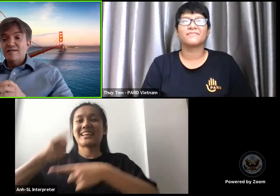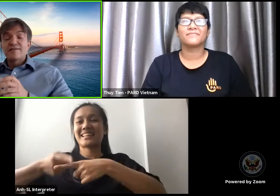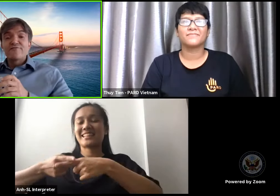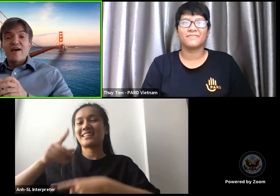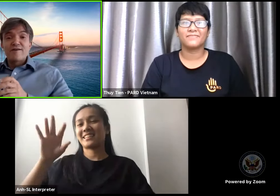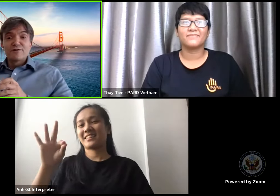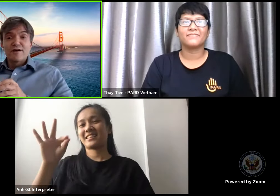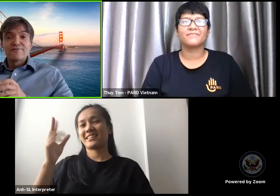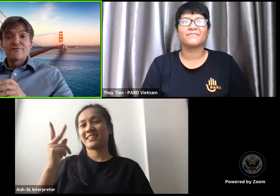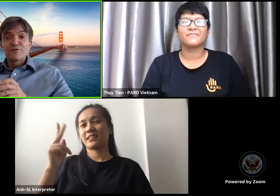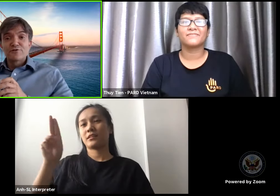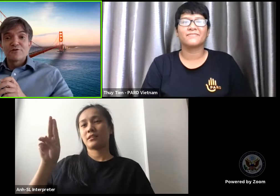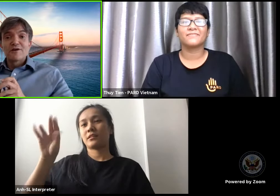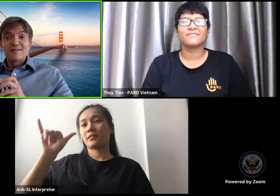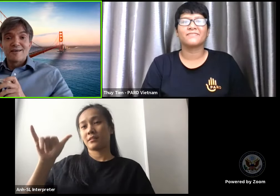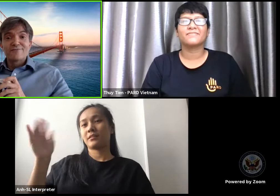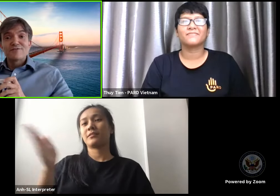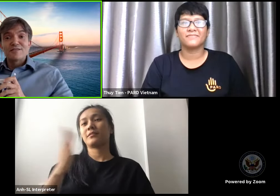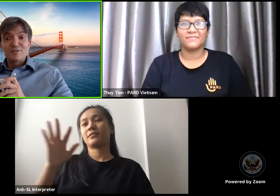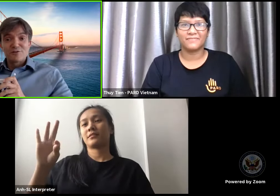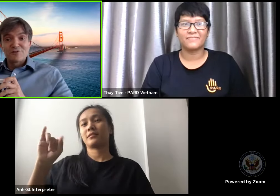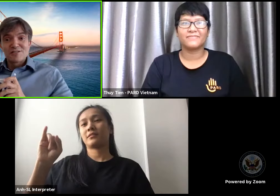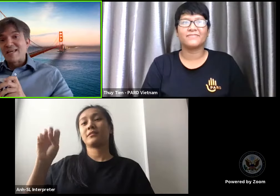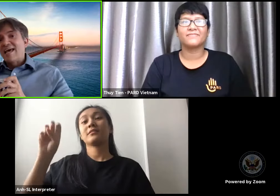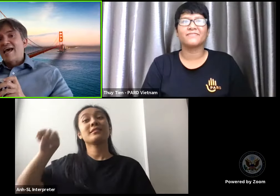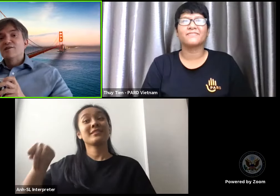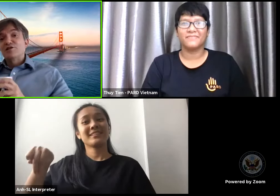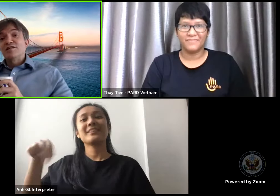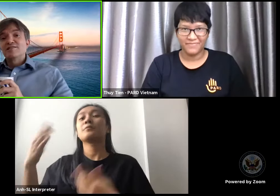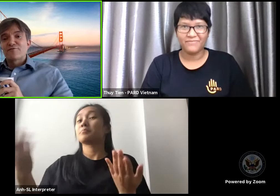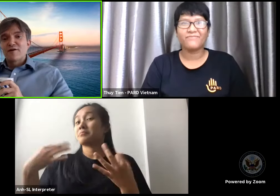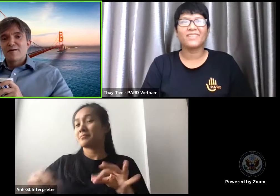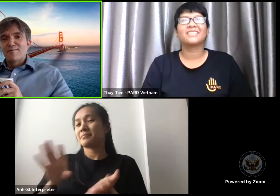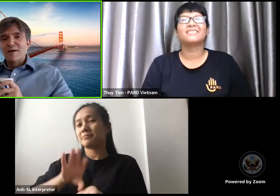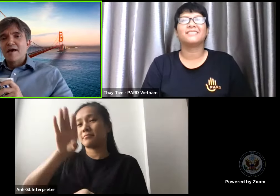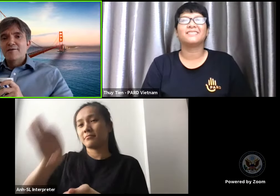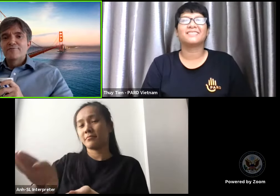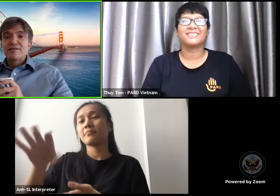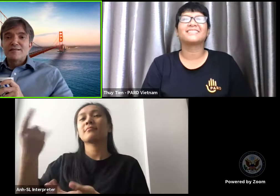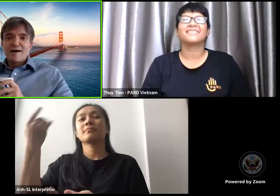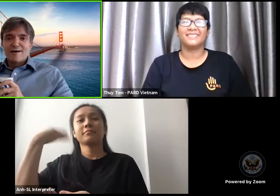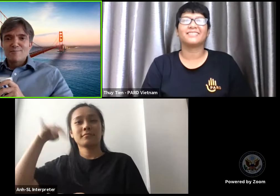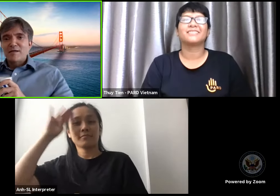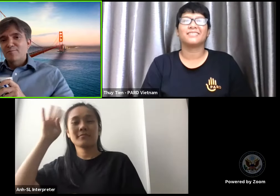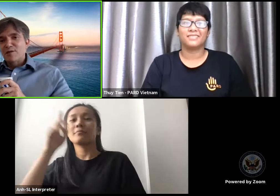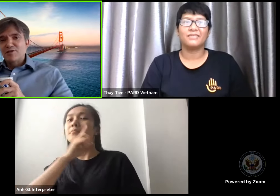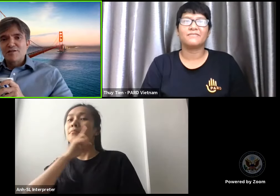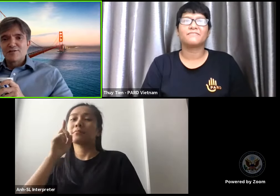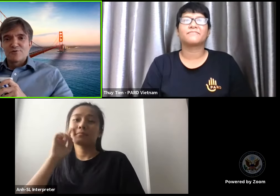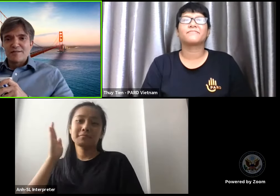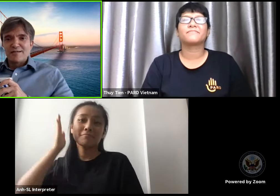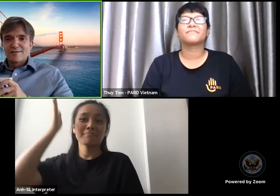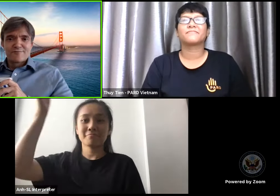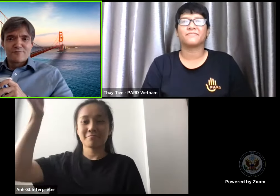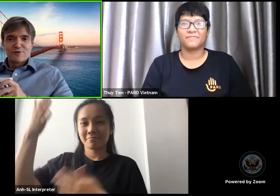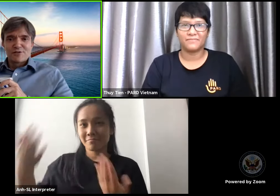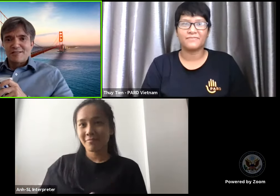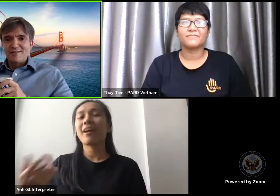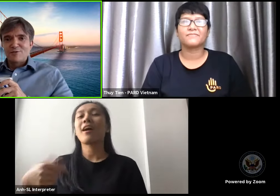is the founder of Future Deaf Teachers, and she is from Vietnam, but she is joining us virtually